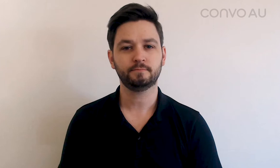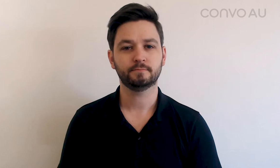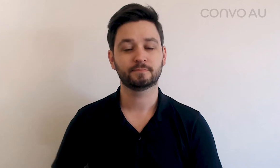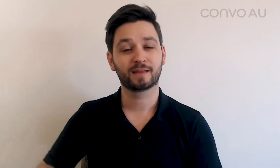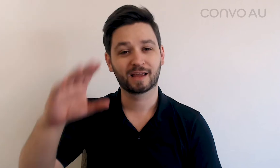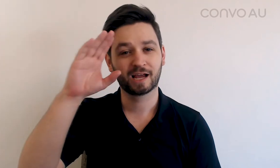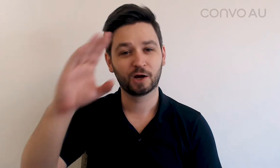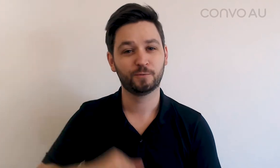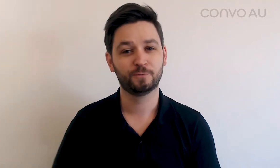Hello!